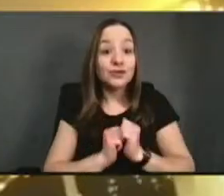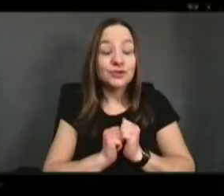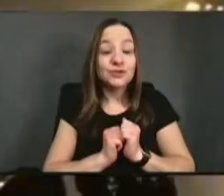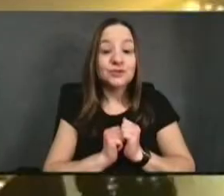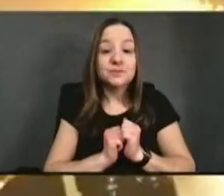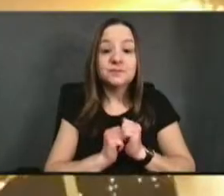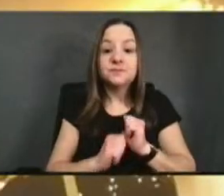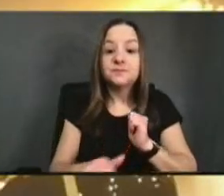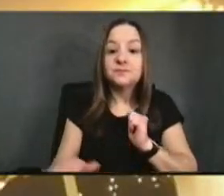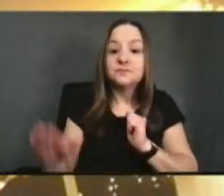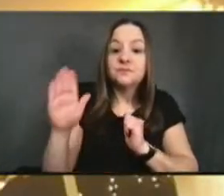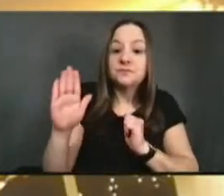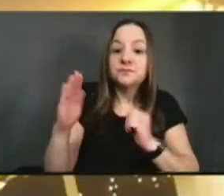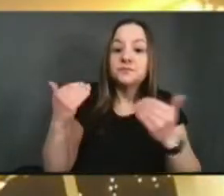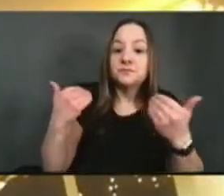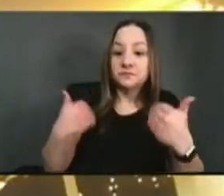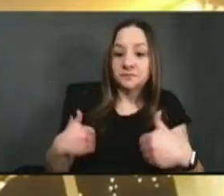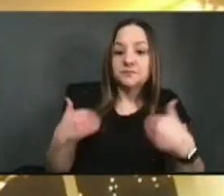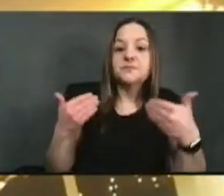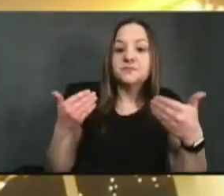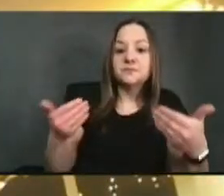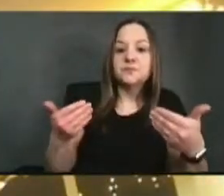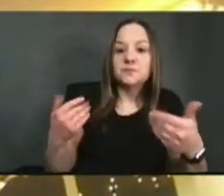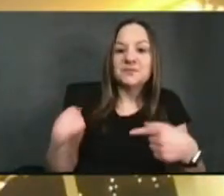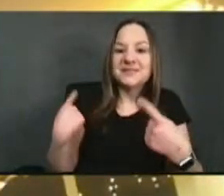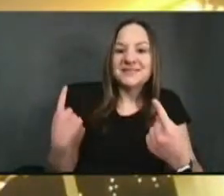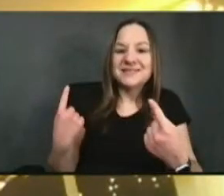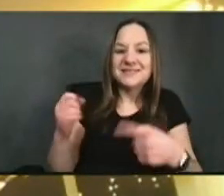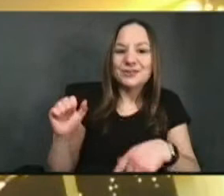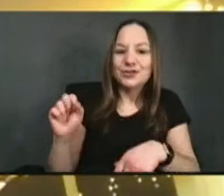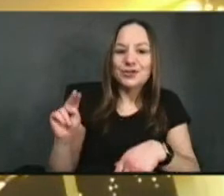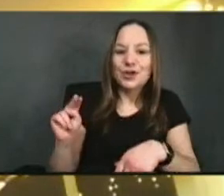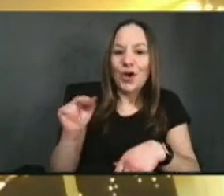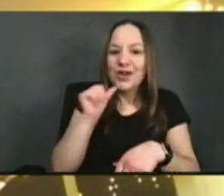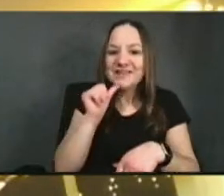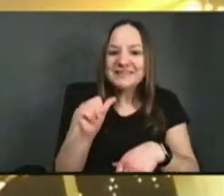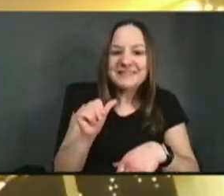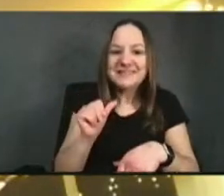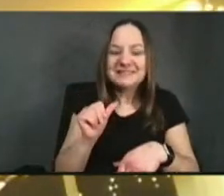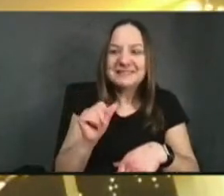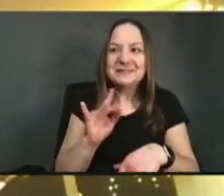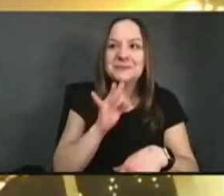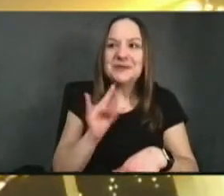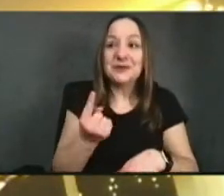you gentlemen want to take that